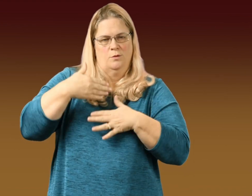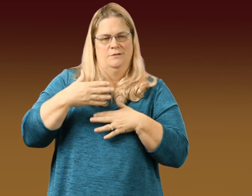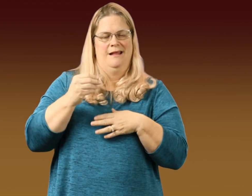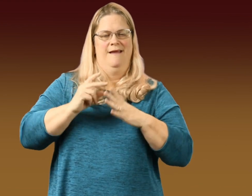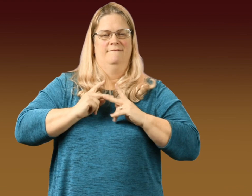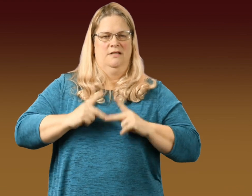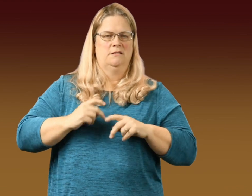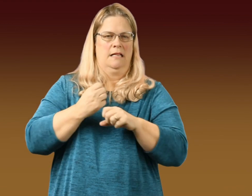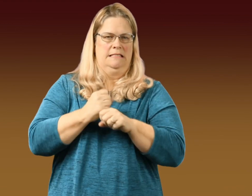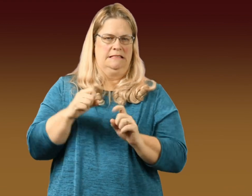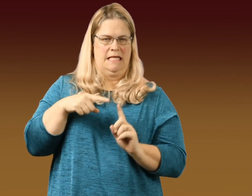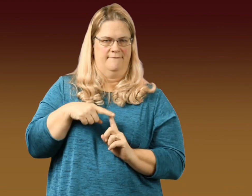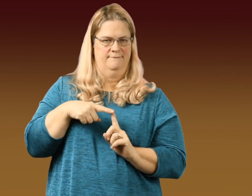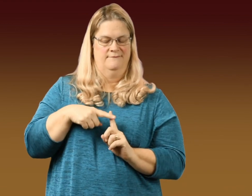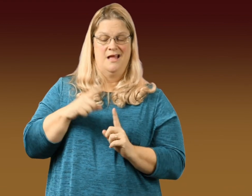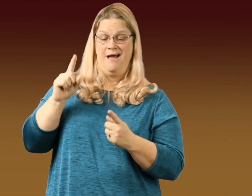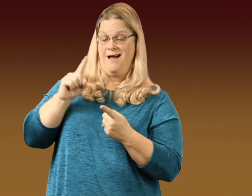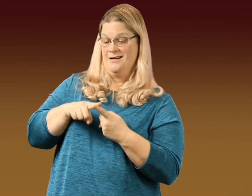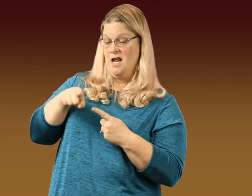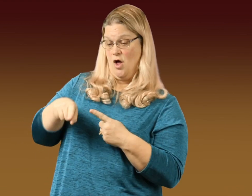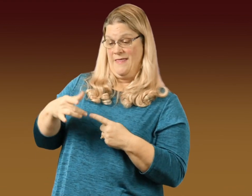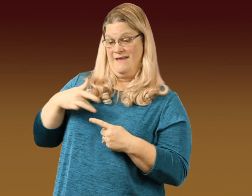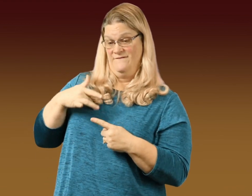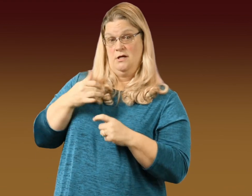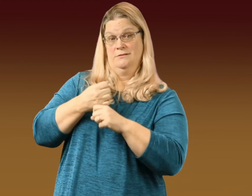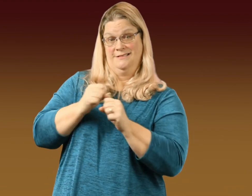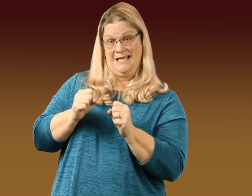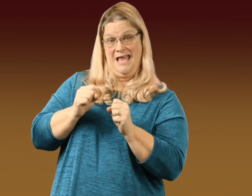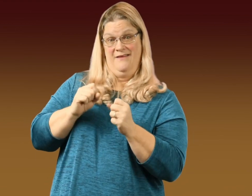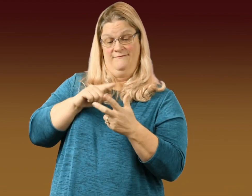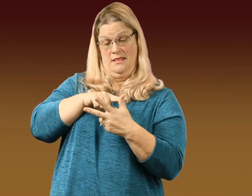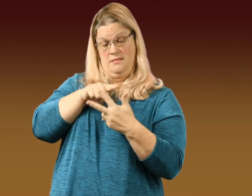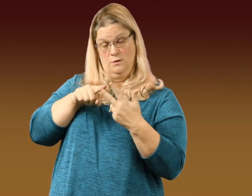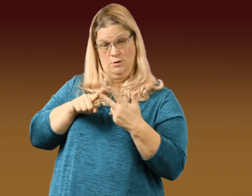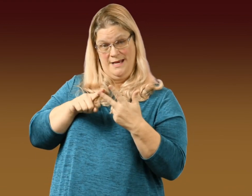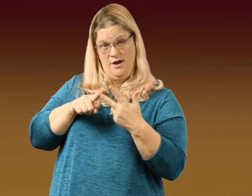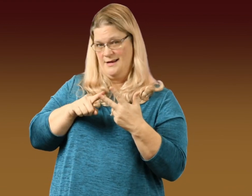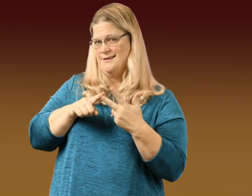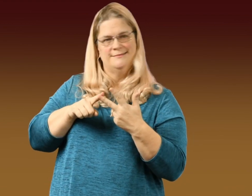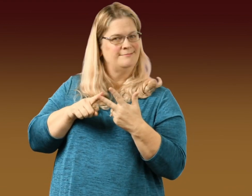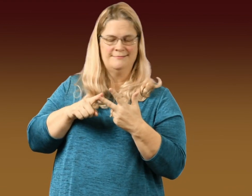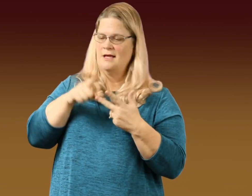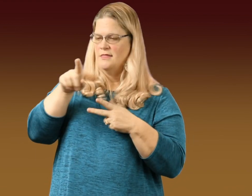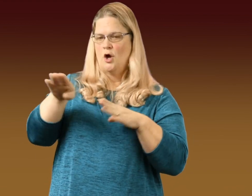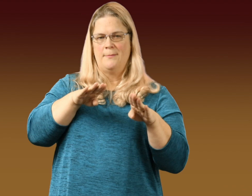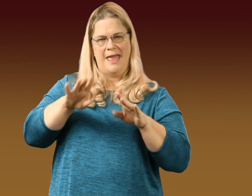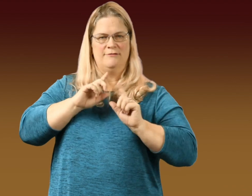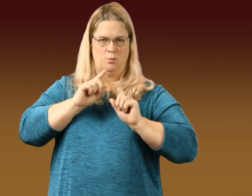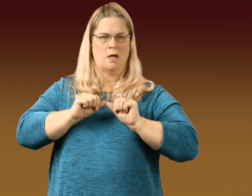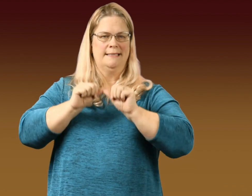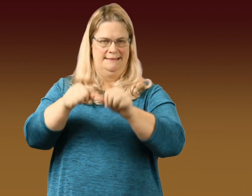They need to feel emotionally, socially, and physically safe, and until those feelings